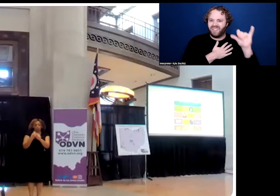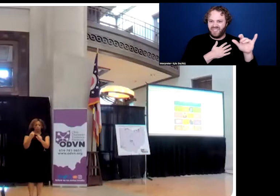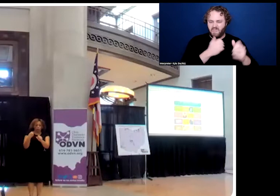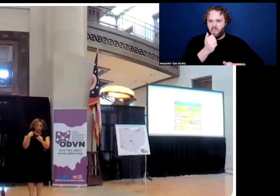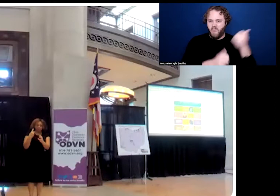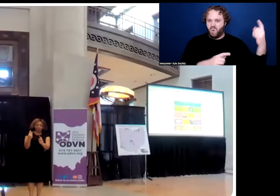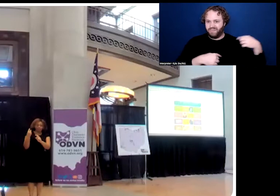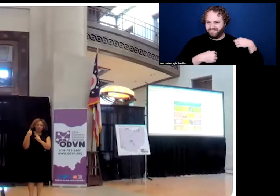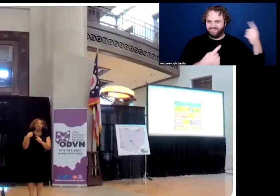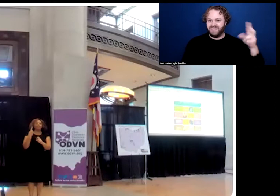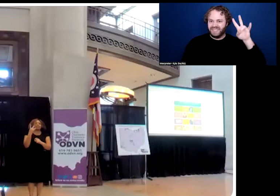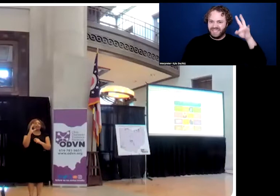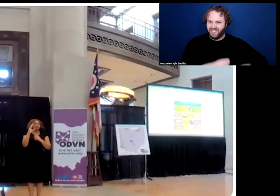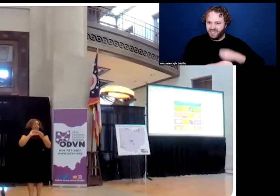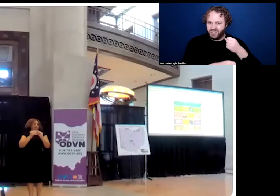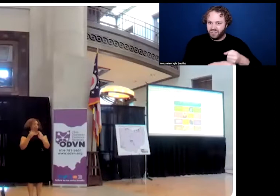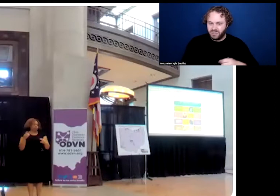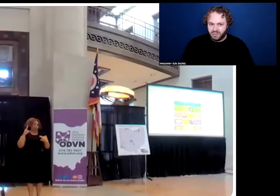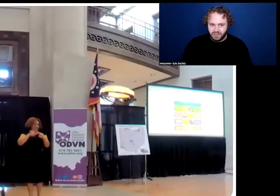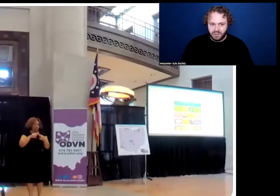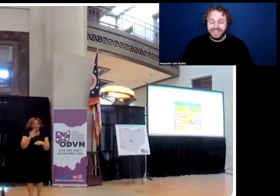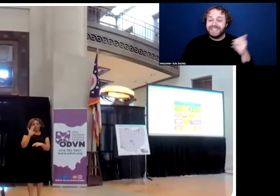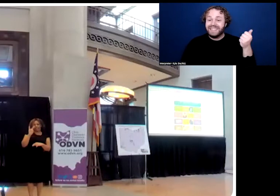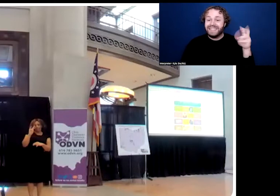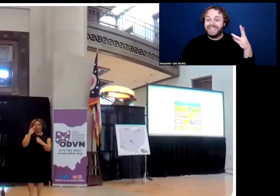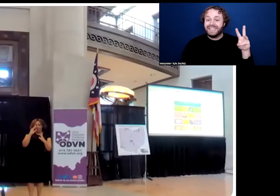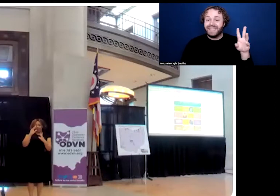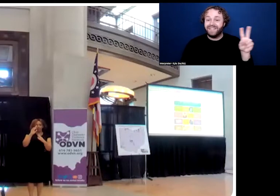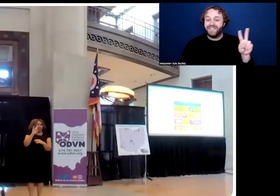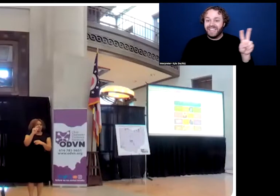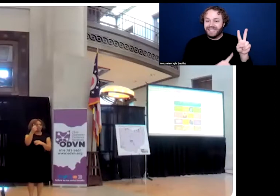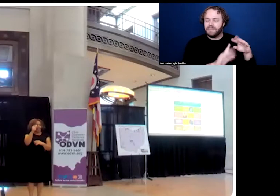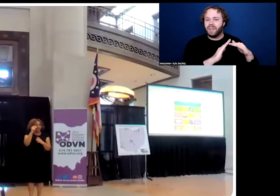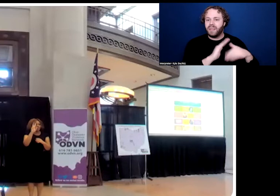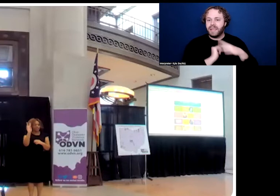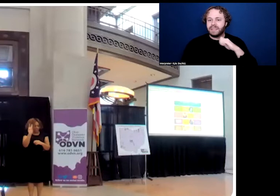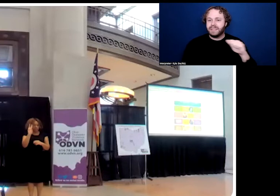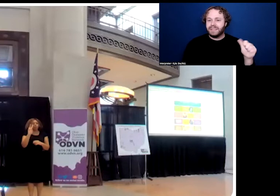16 victims were less than ten years old, including six babies who were under one year old.